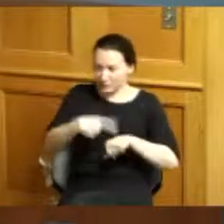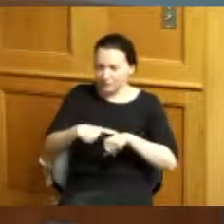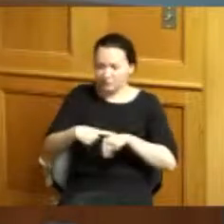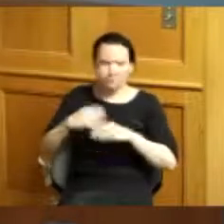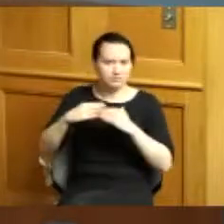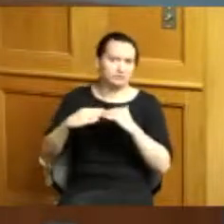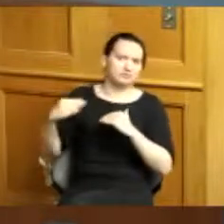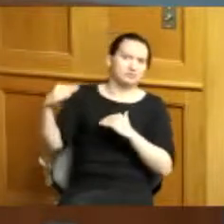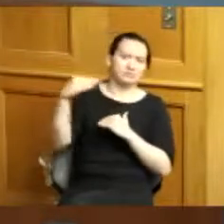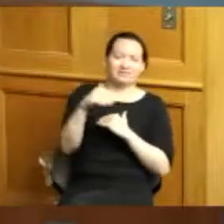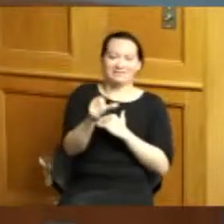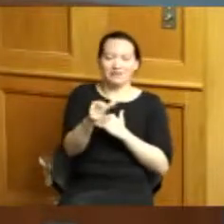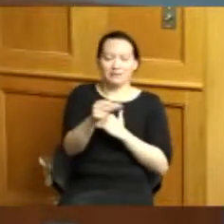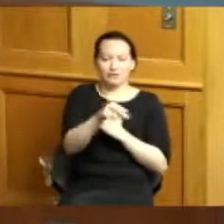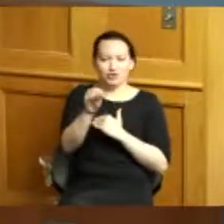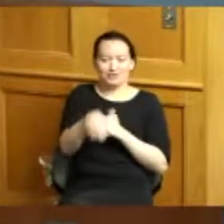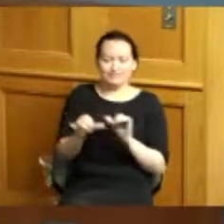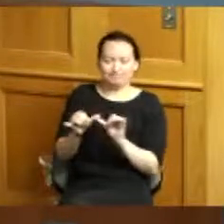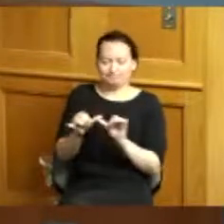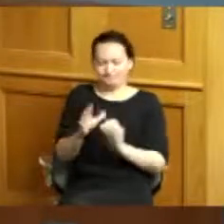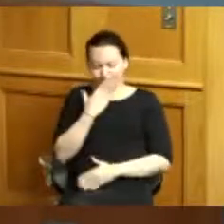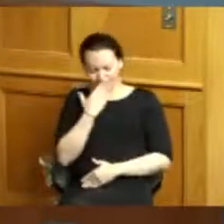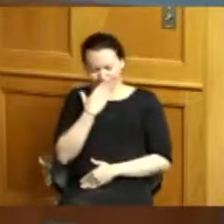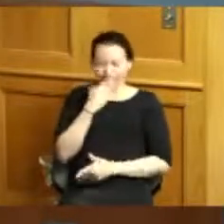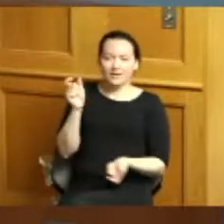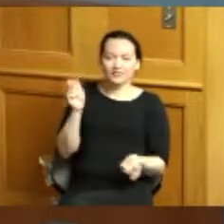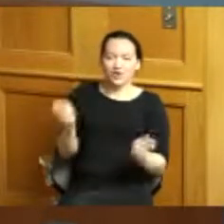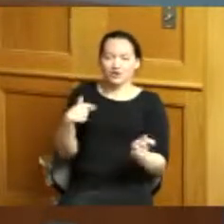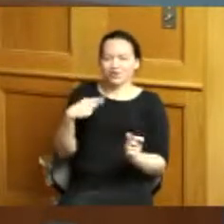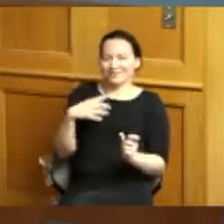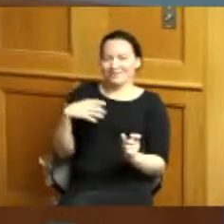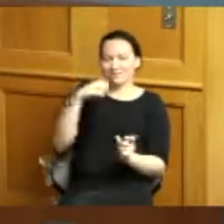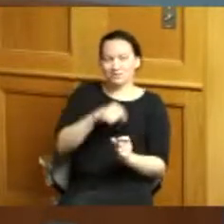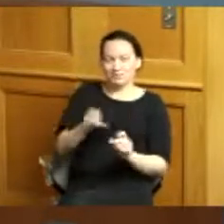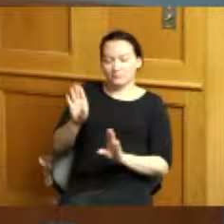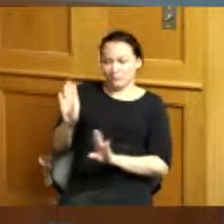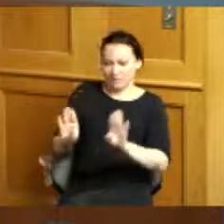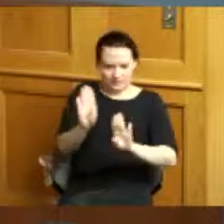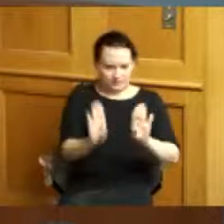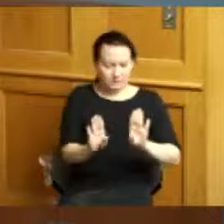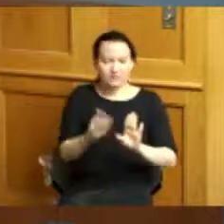above the Engineer's estimate we revised our estimate rebid it and this is the rebidding